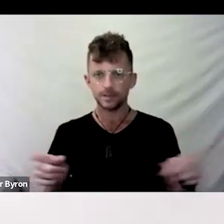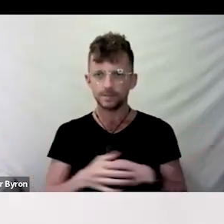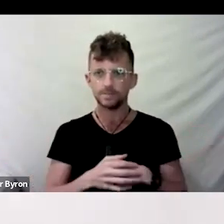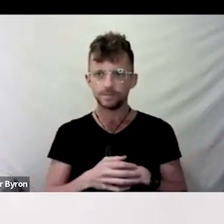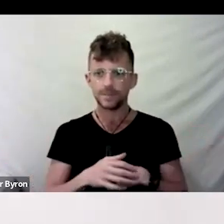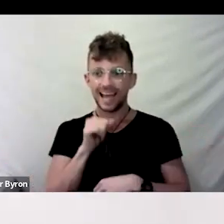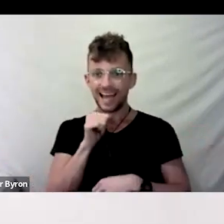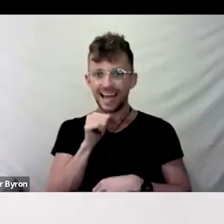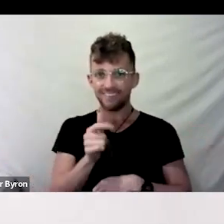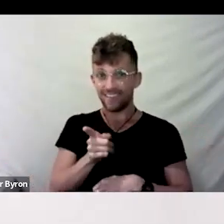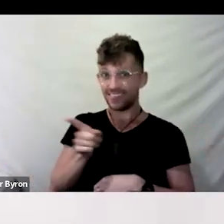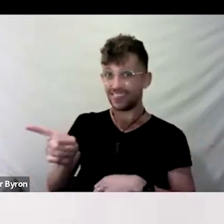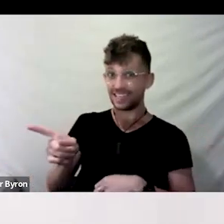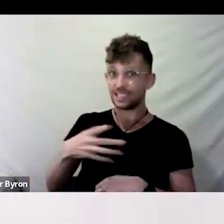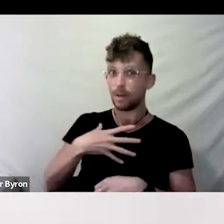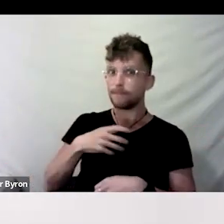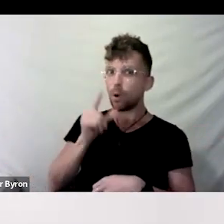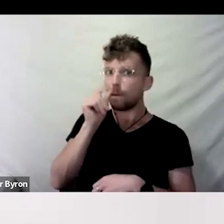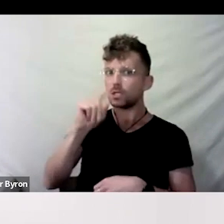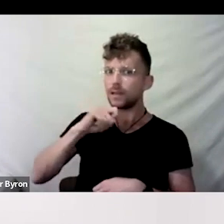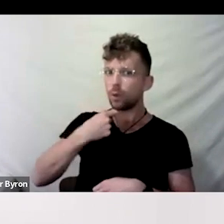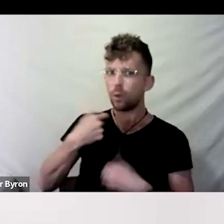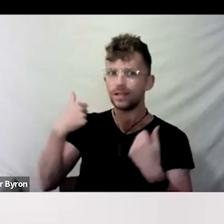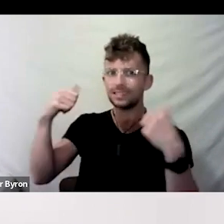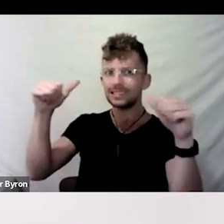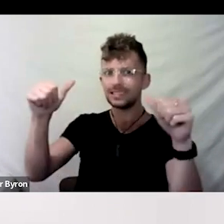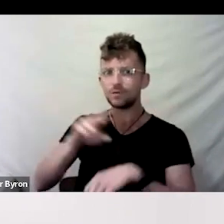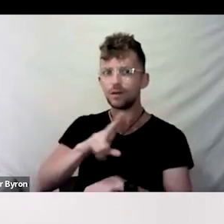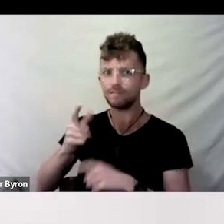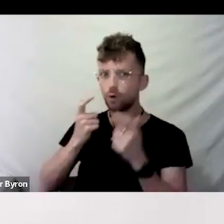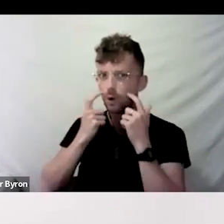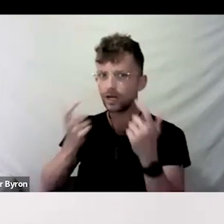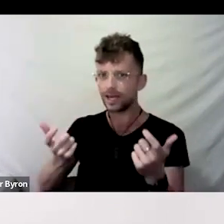but the generally higher costs of traveling overseas might limit